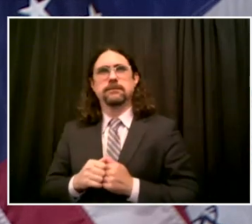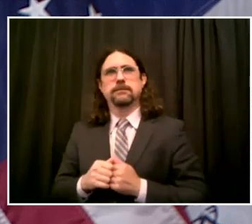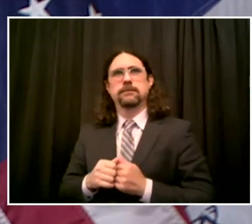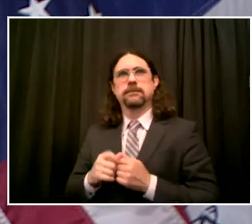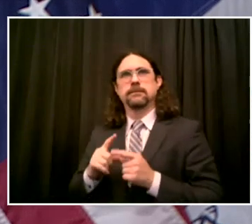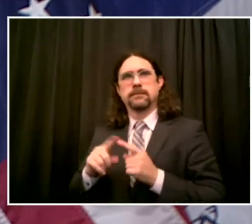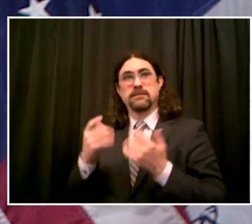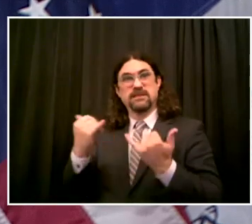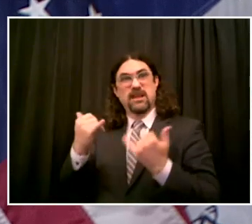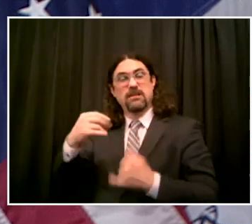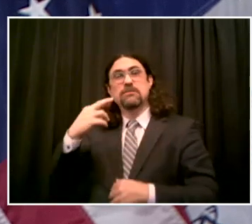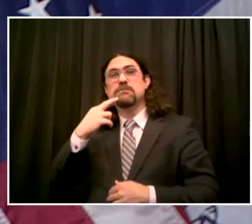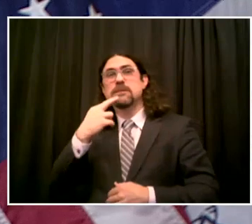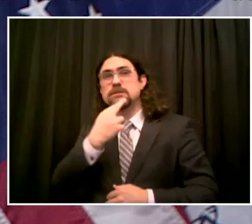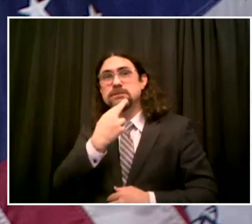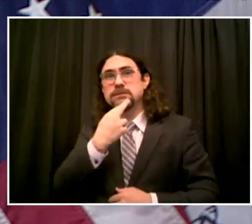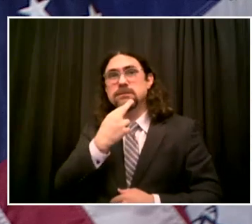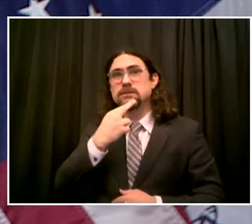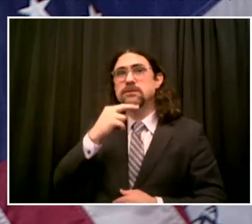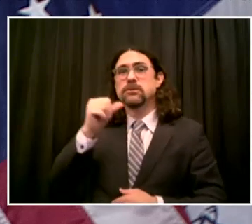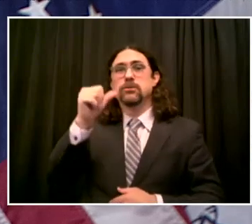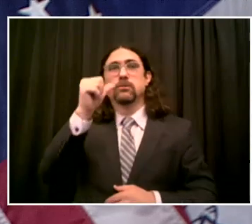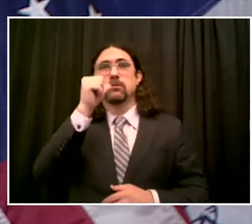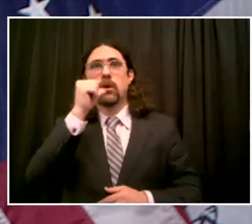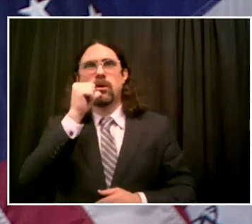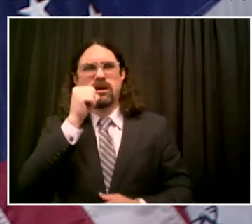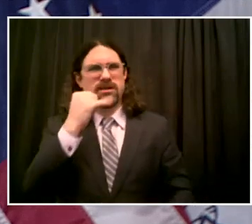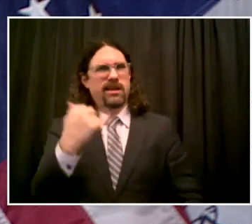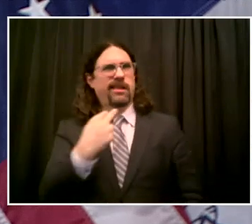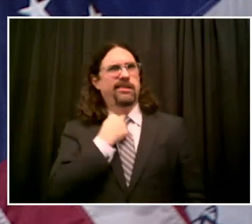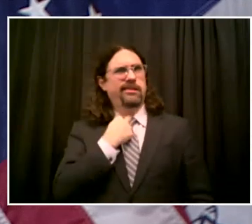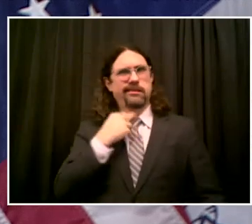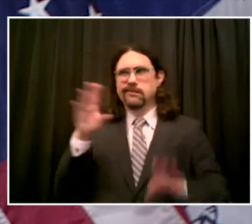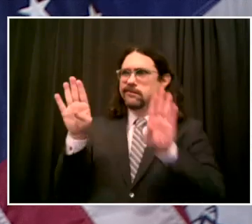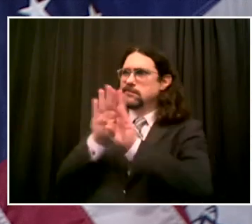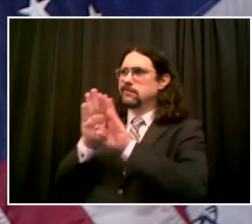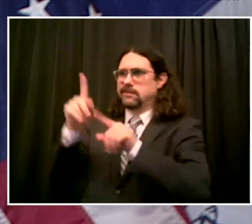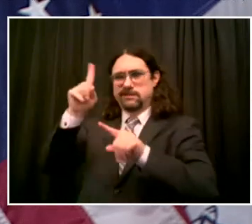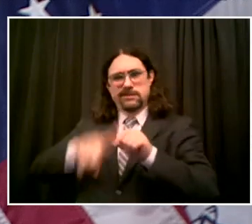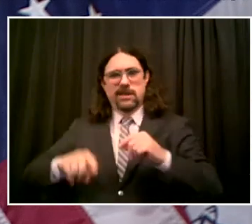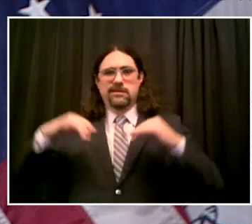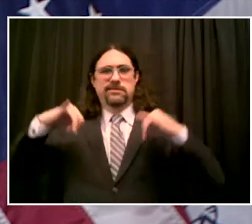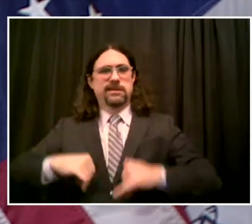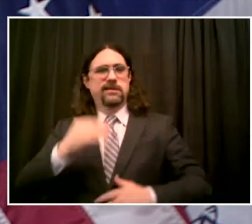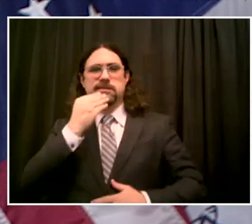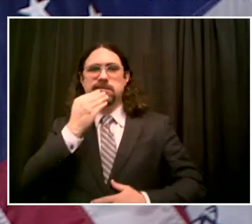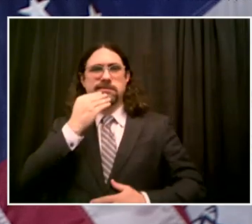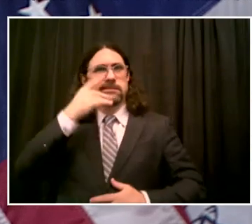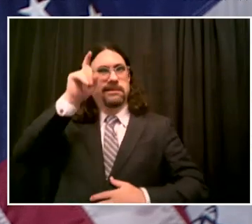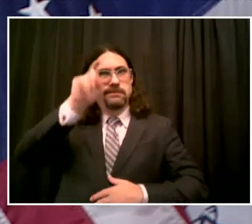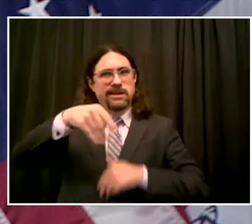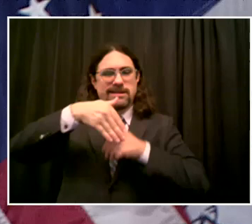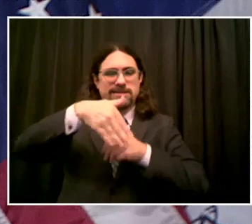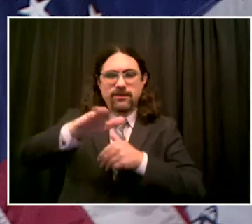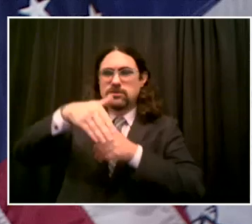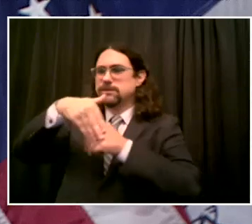RESTAURANTS AND ARBSRE A KEEPING GOING IN ANY Y,WA OF COURSE IT IS THROUGH TEAK-OUT AND DELI>órñ DELIVERY IS